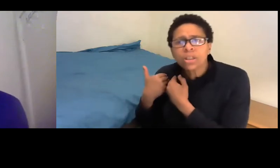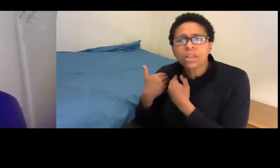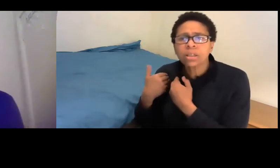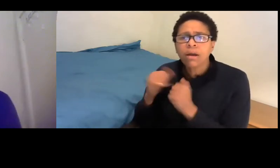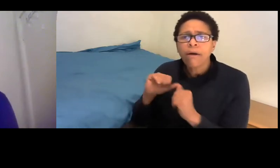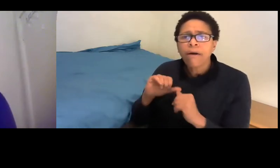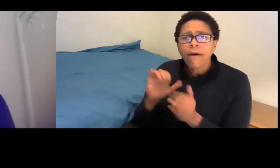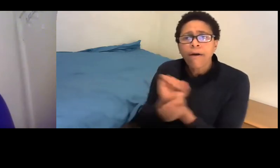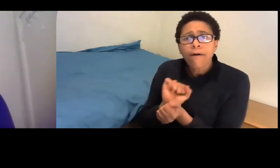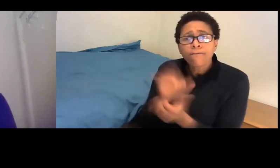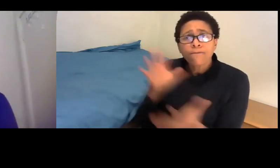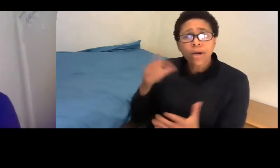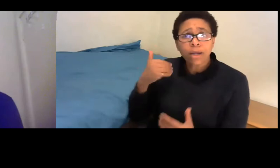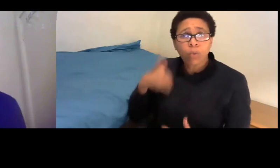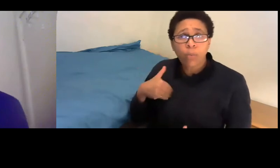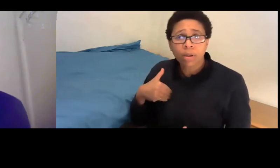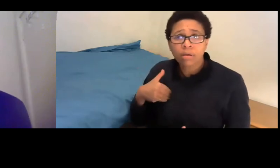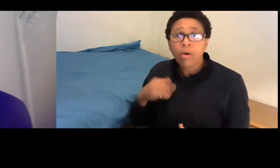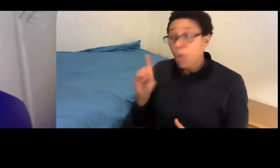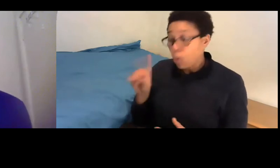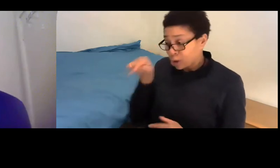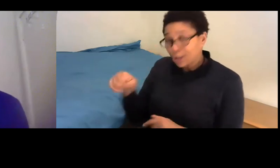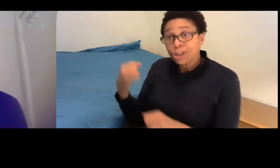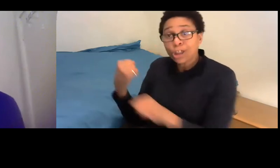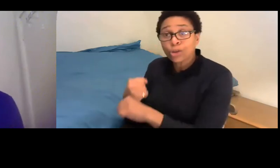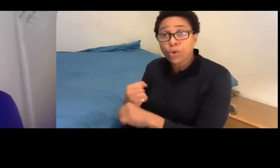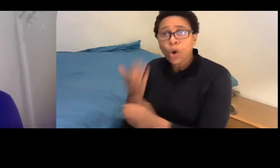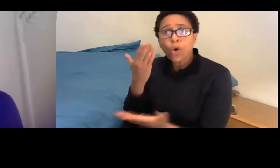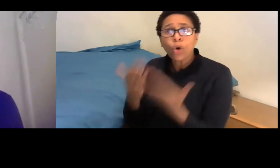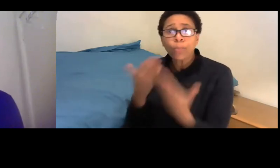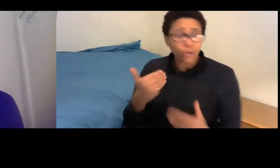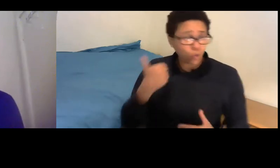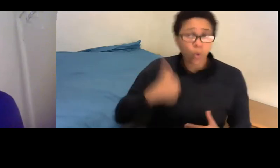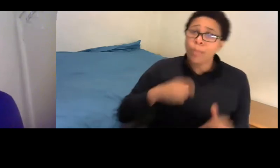What does she not do compared to a woman slave and so on? I'm not